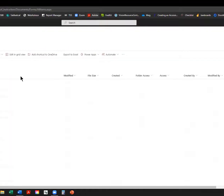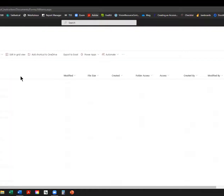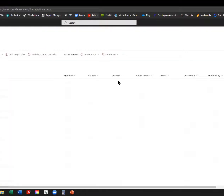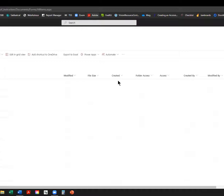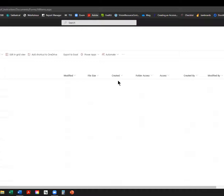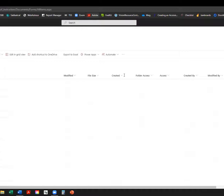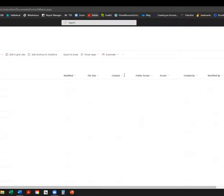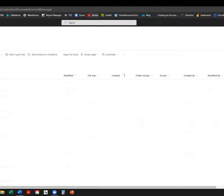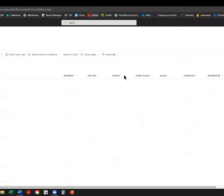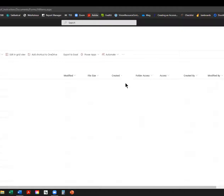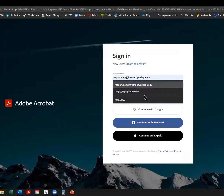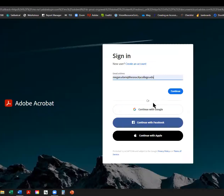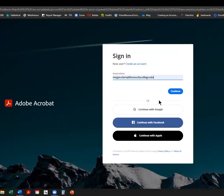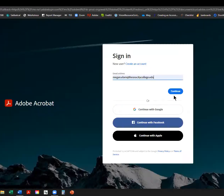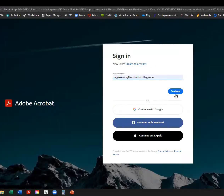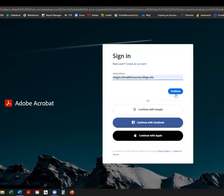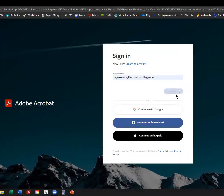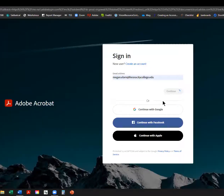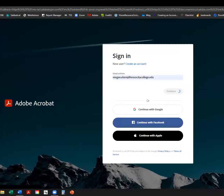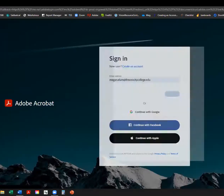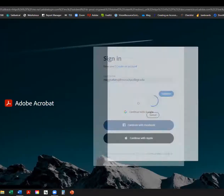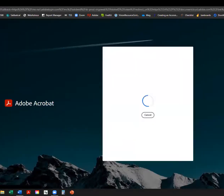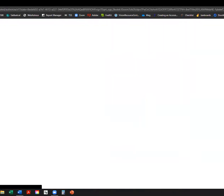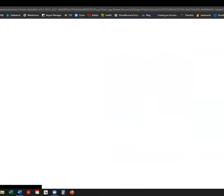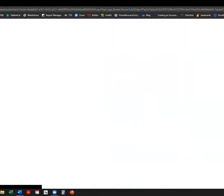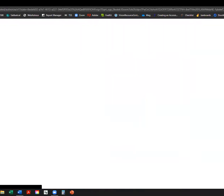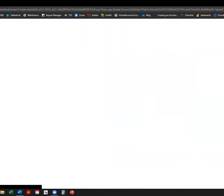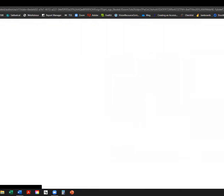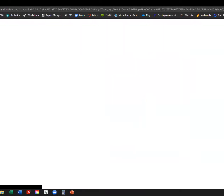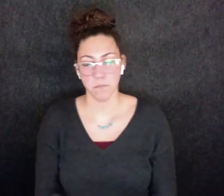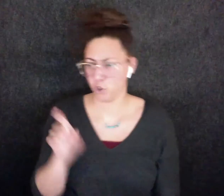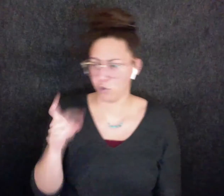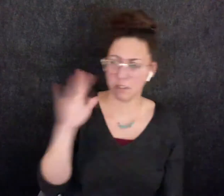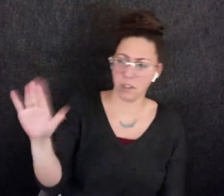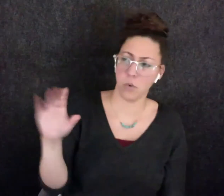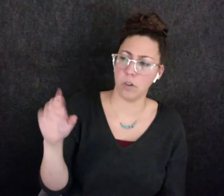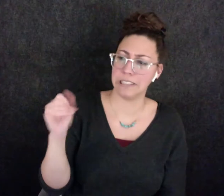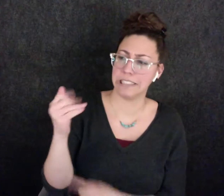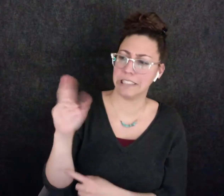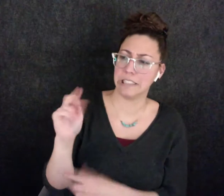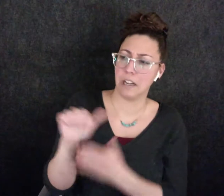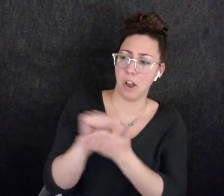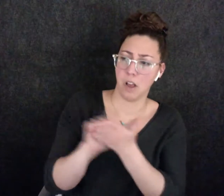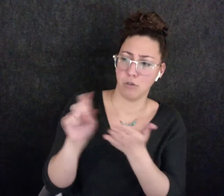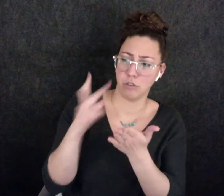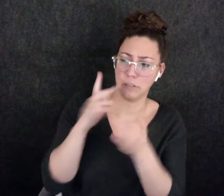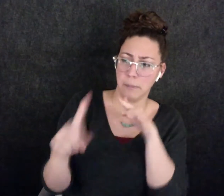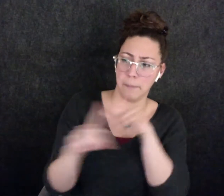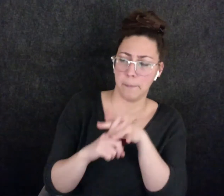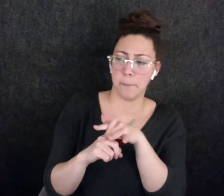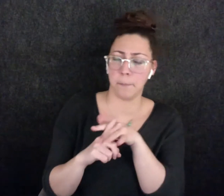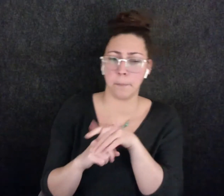one to you. Should see that in your sign account. And if you want to sign it one more